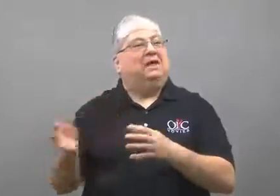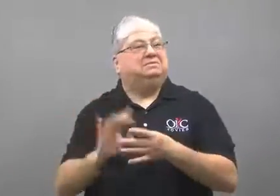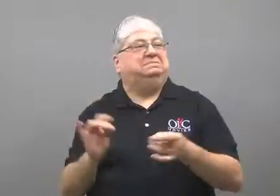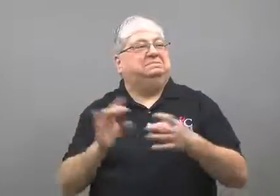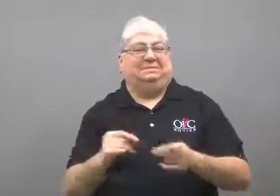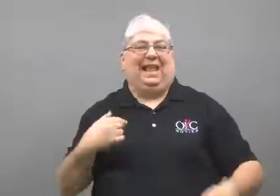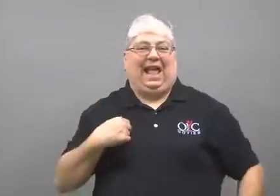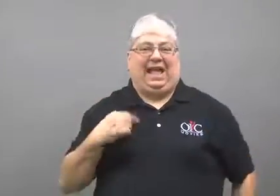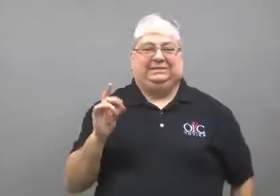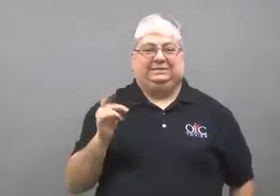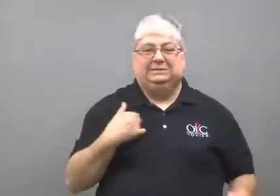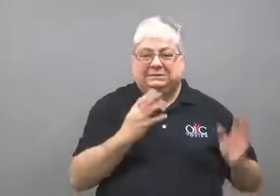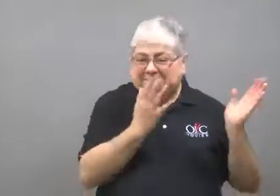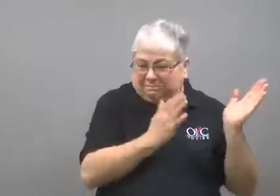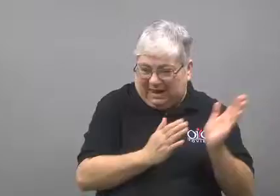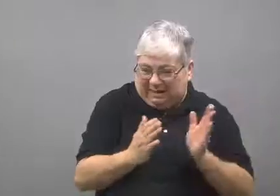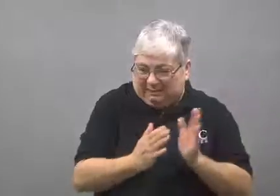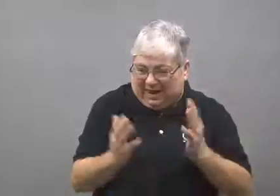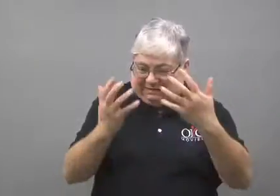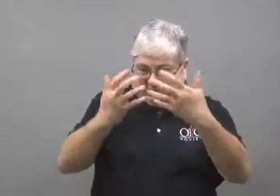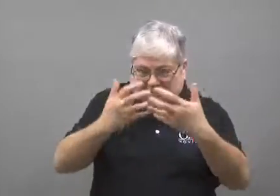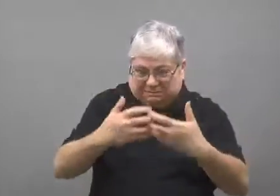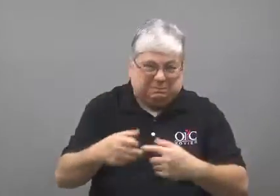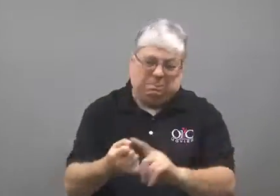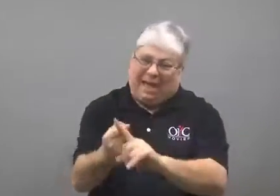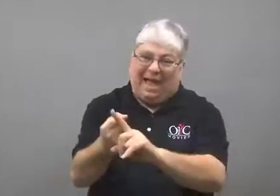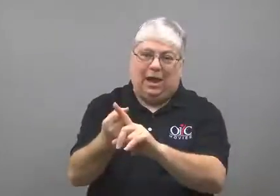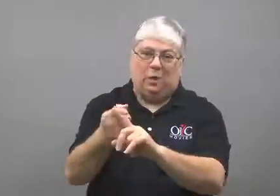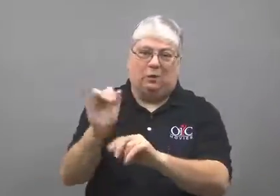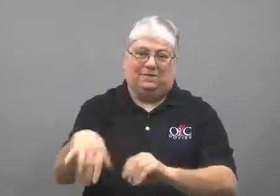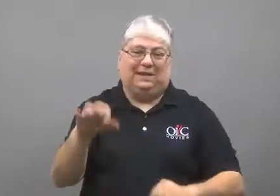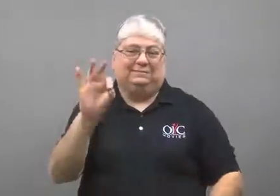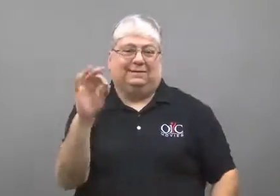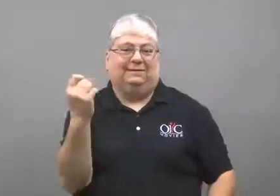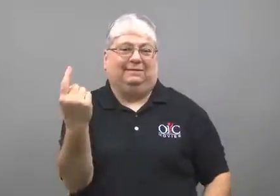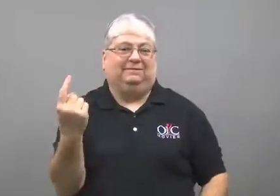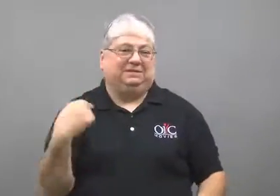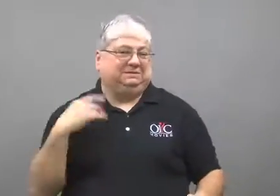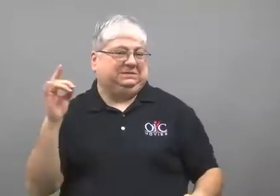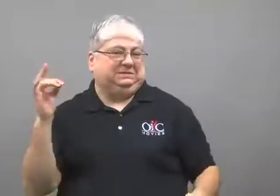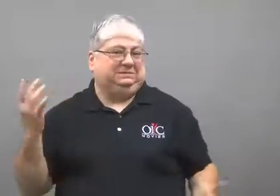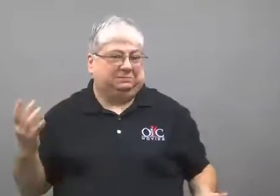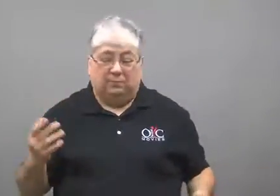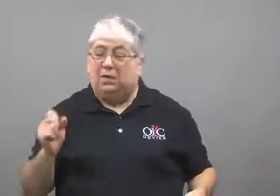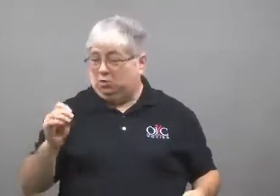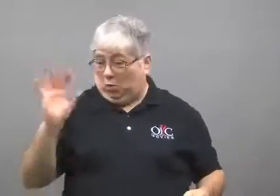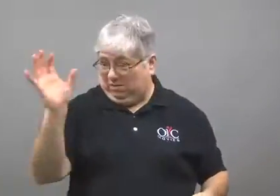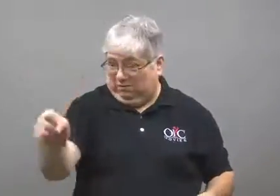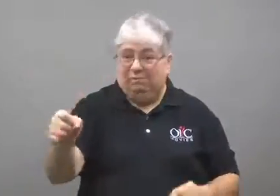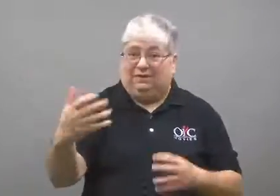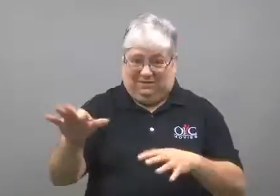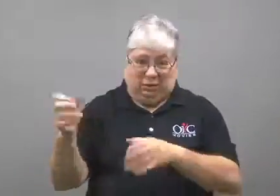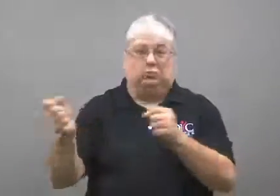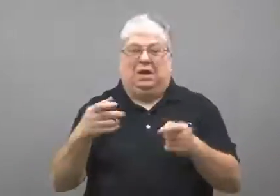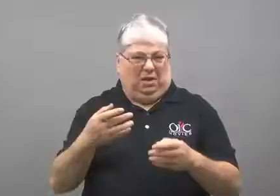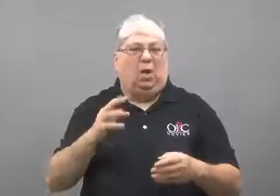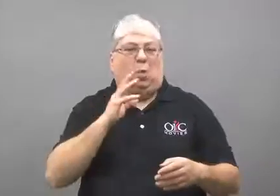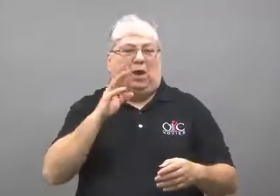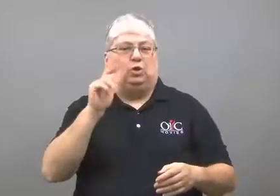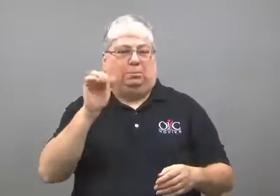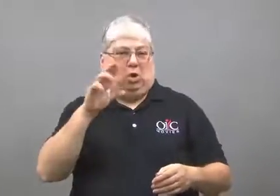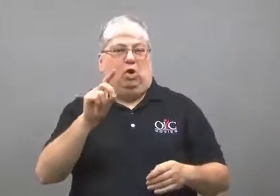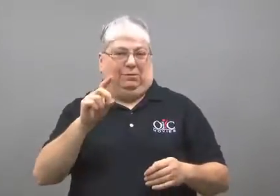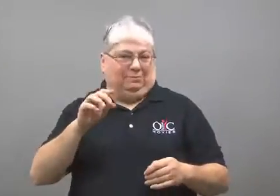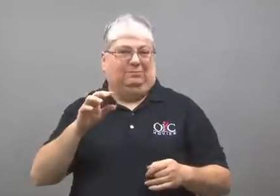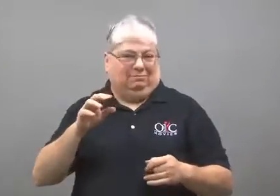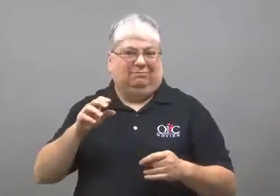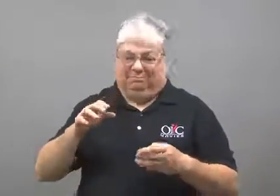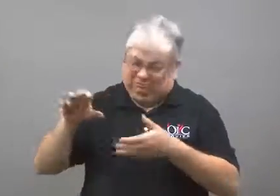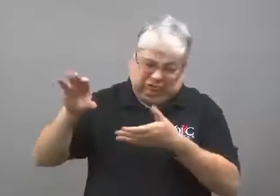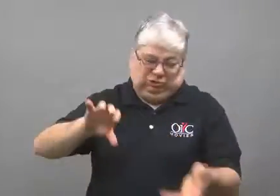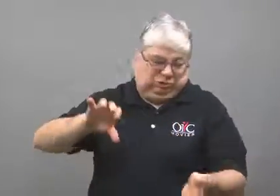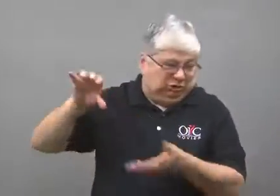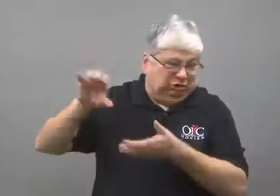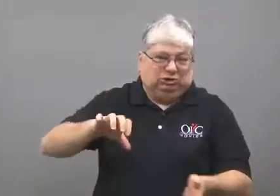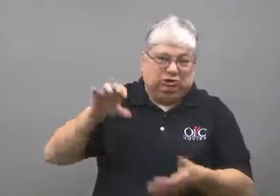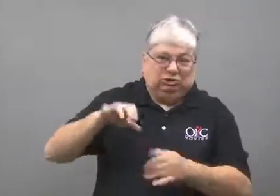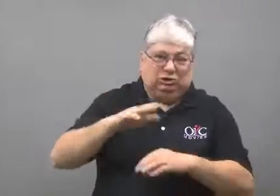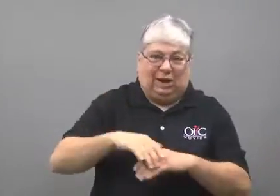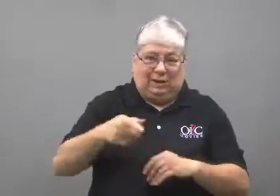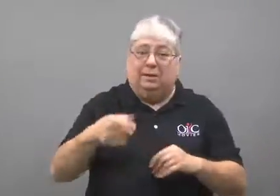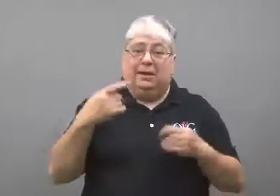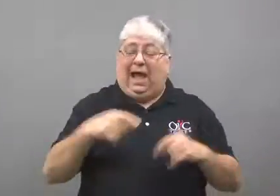He claimed to be the mastermind behind the 9/11 attack.